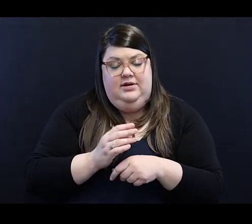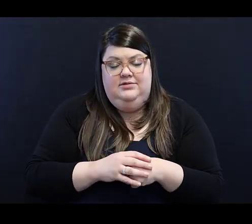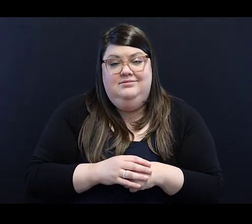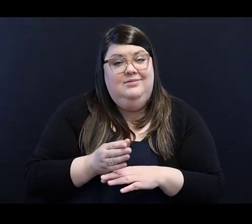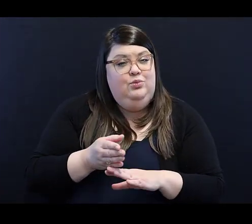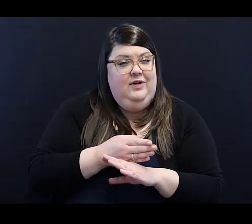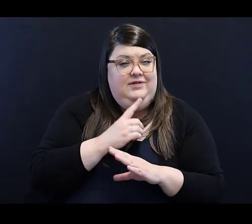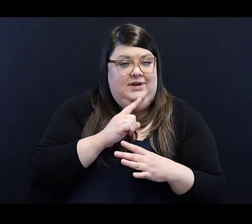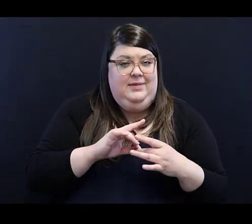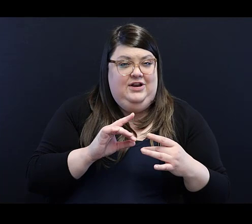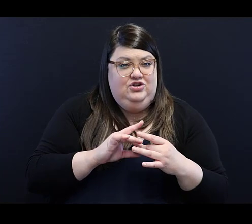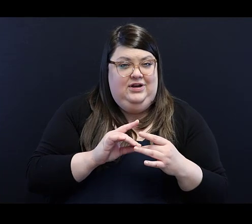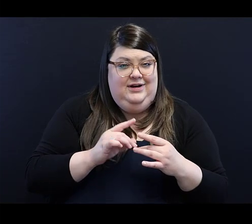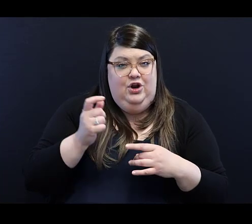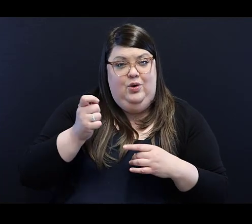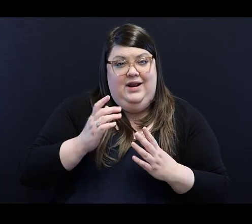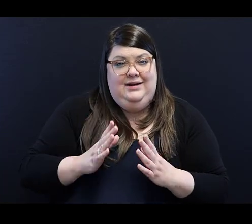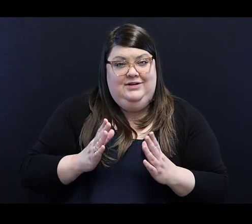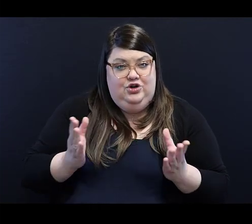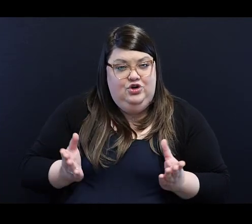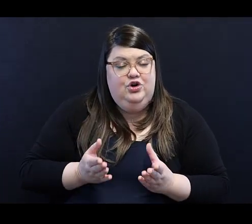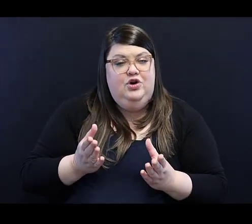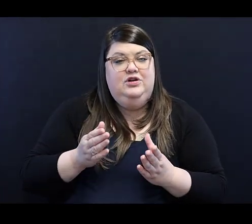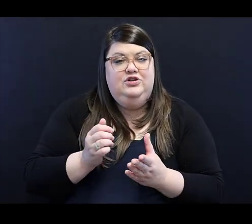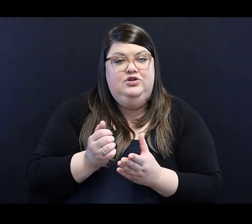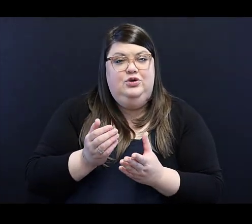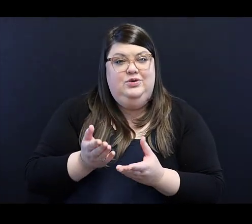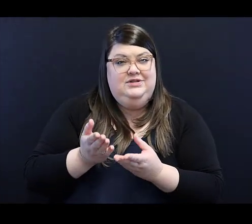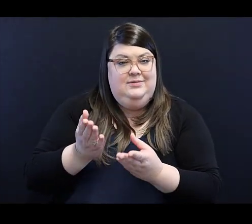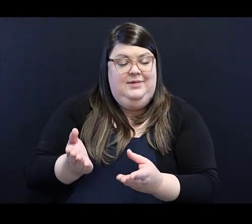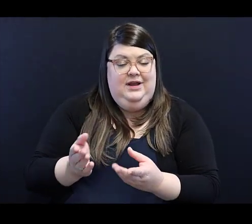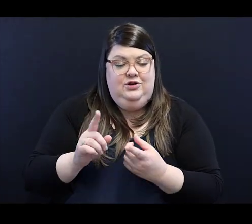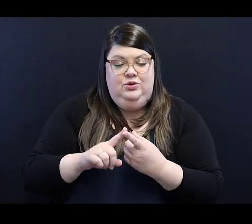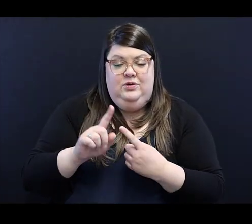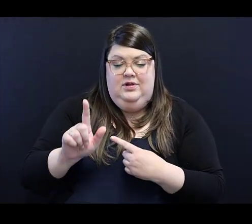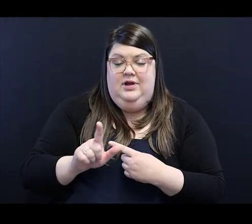mentioned, grantees are encouraged to submit products to the NCRTM Library throughout the